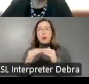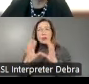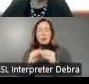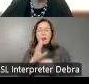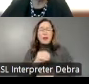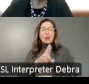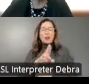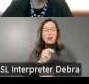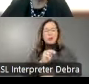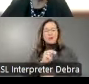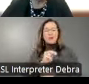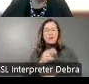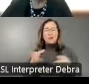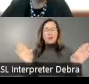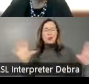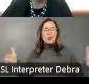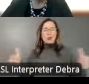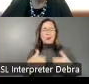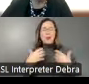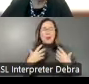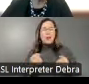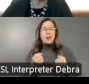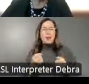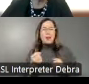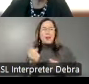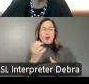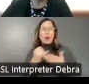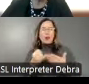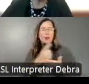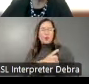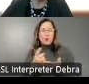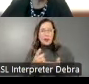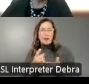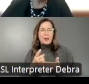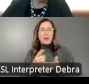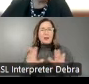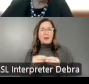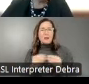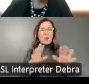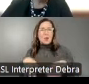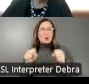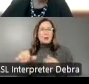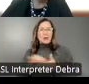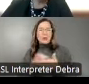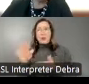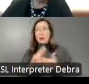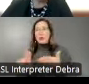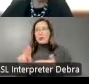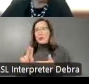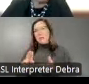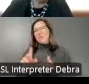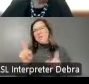Assembly Healing Arts Week Symposium hosted by New York University, among others. Next month, I'll be